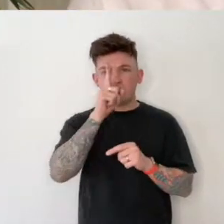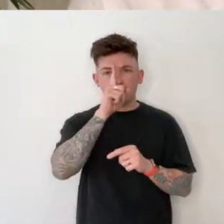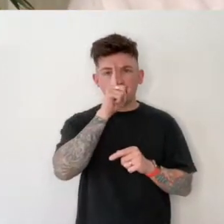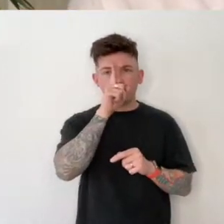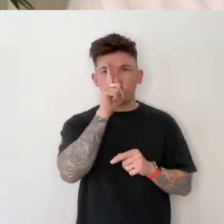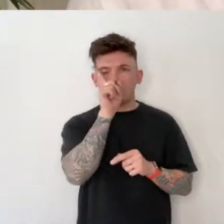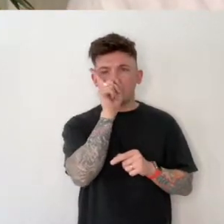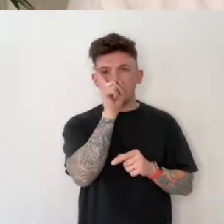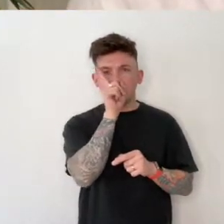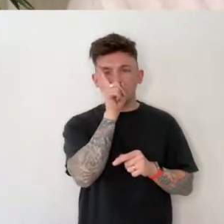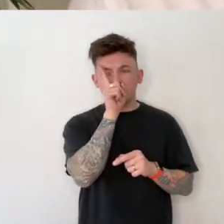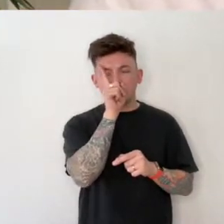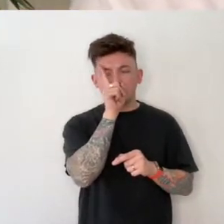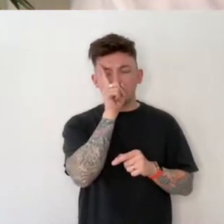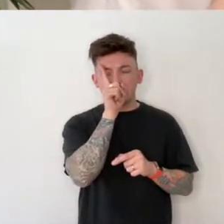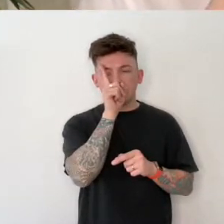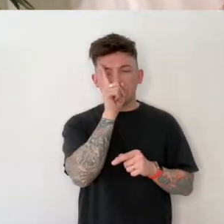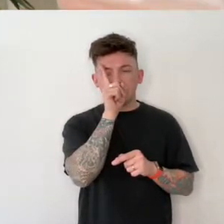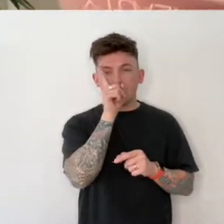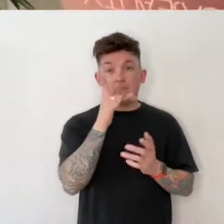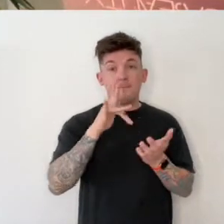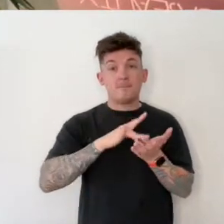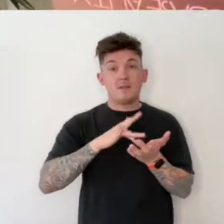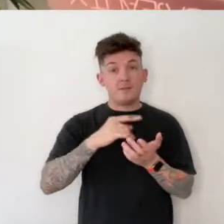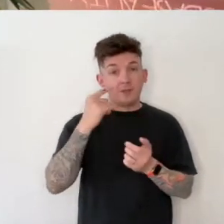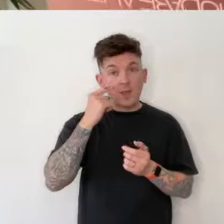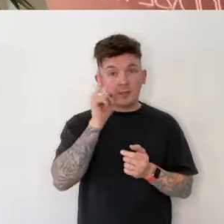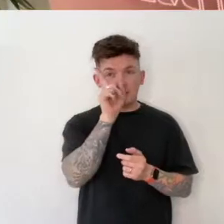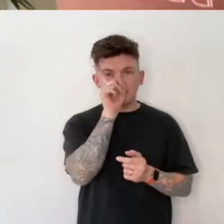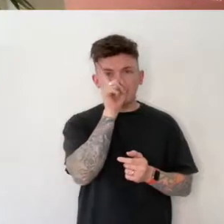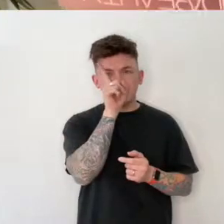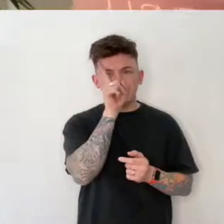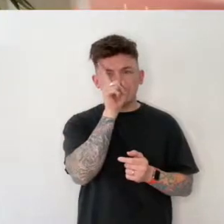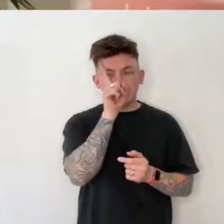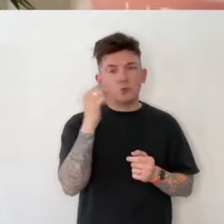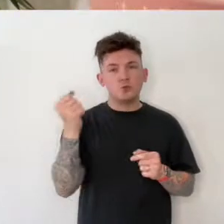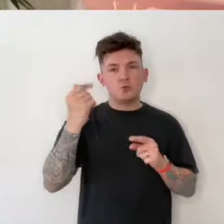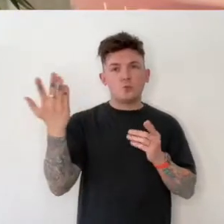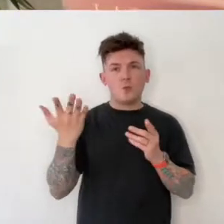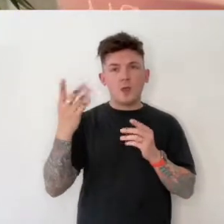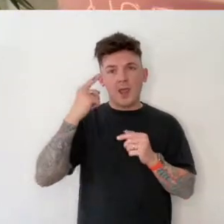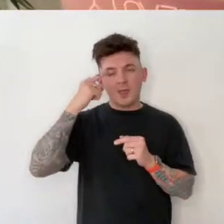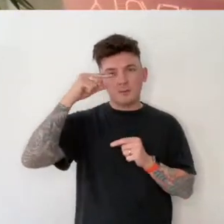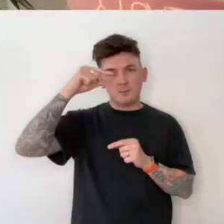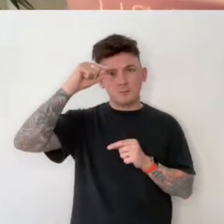going through the centre of the eye and that's where your brow that's where your brow should